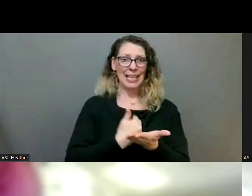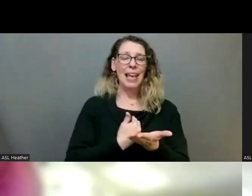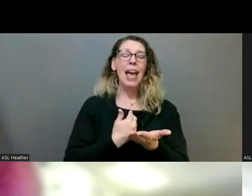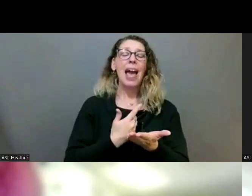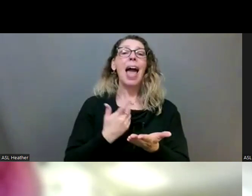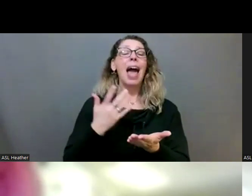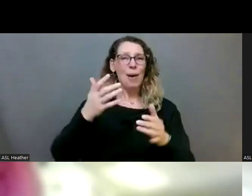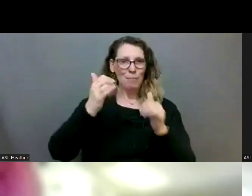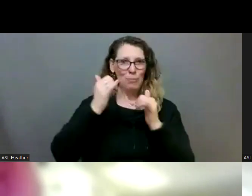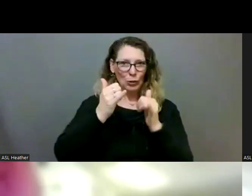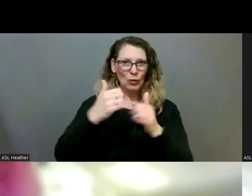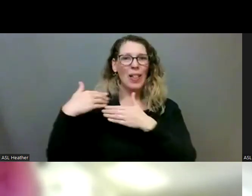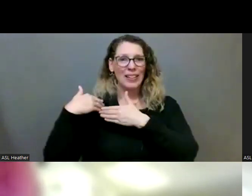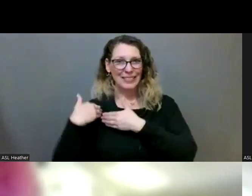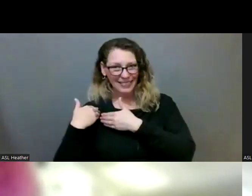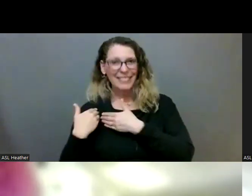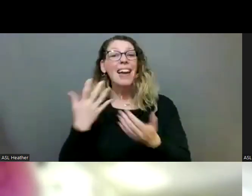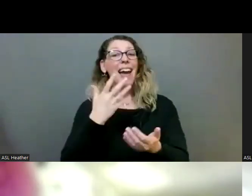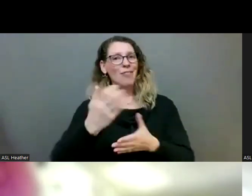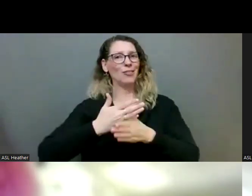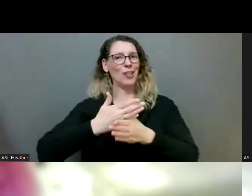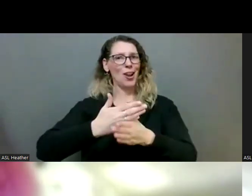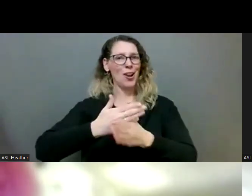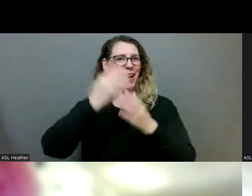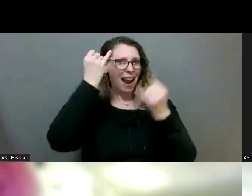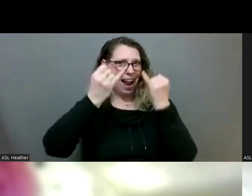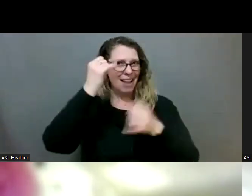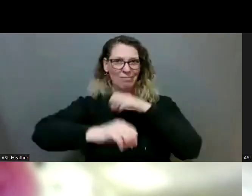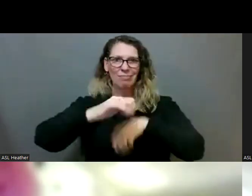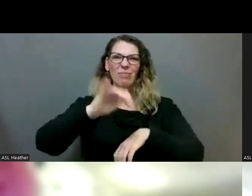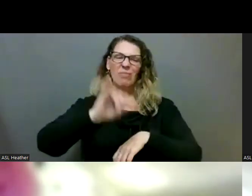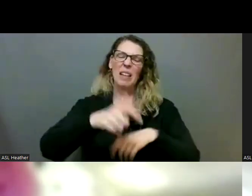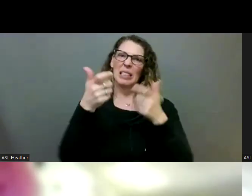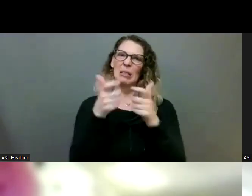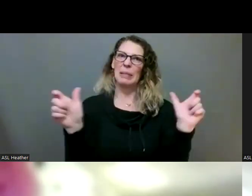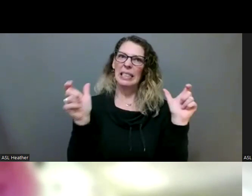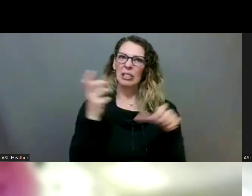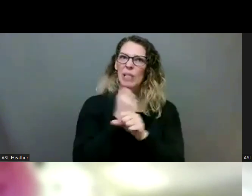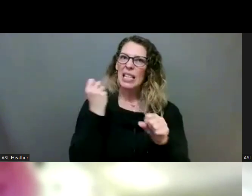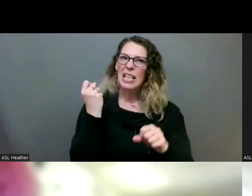that, and sharing ideas with each other, so that has been a big win. I think it's helped